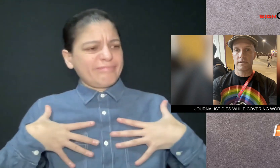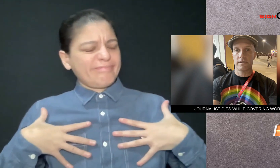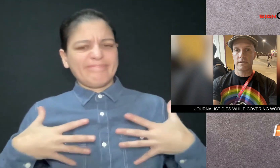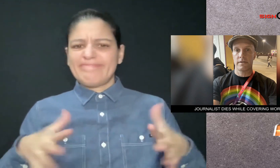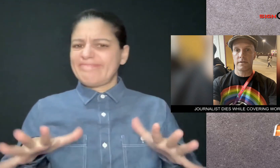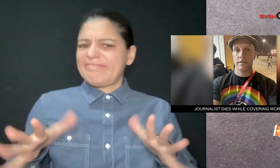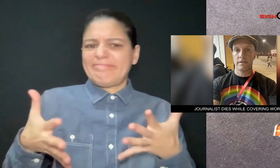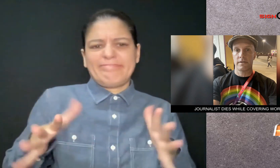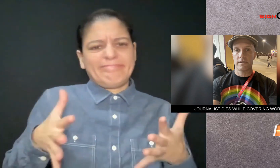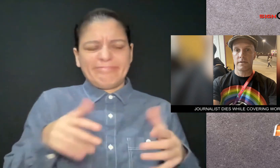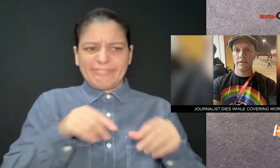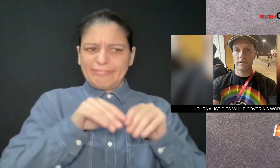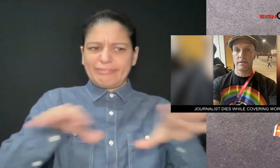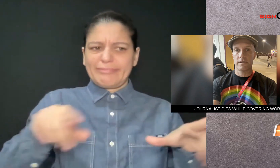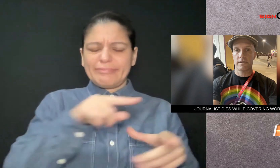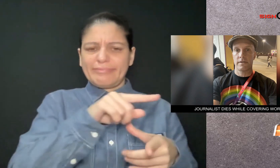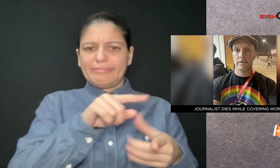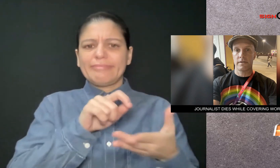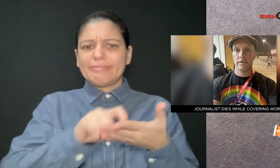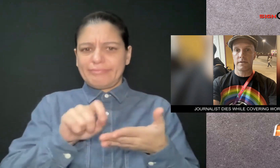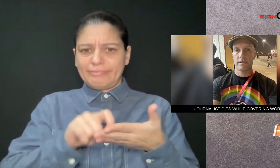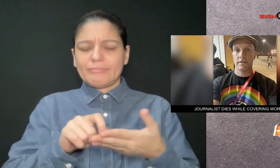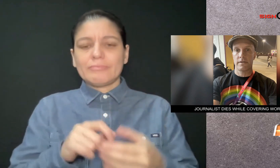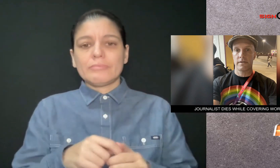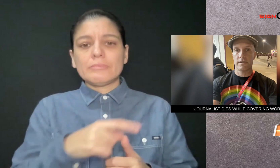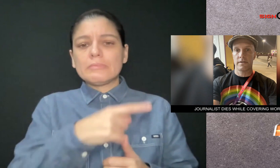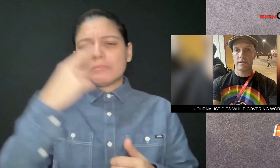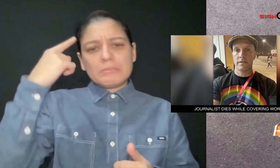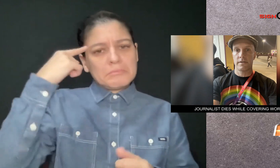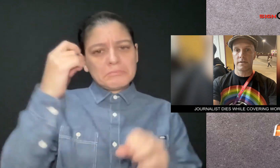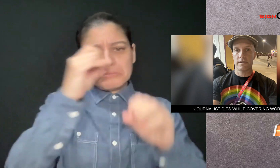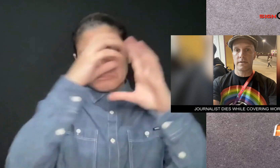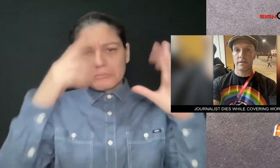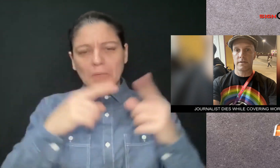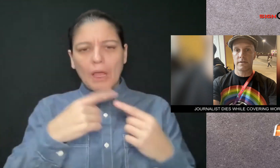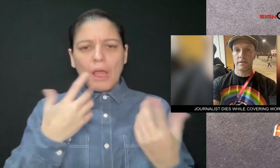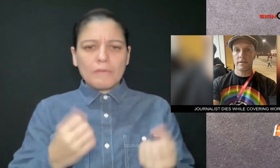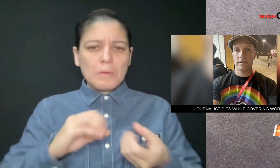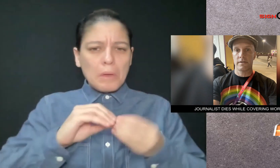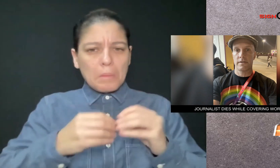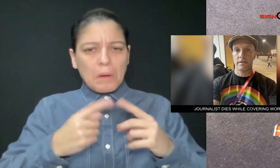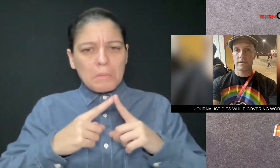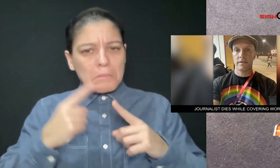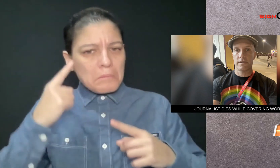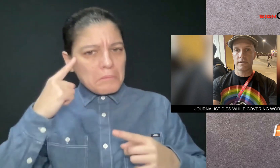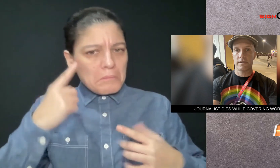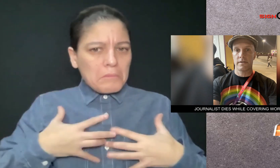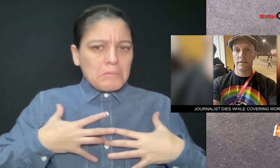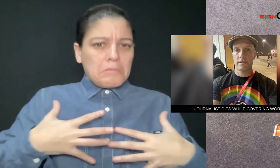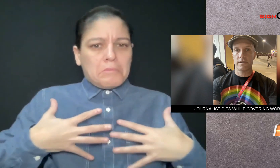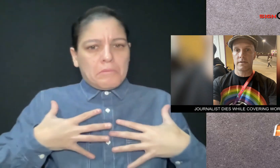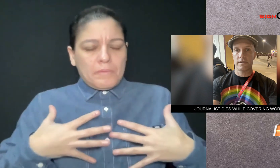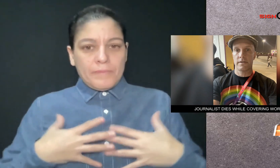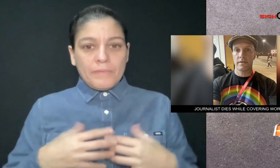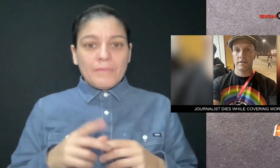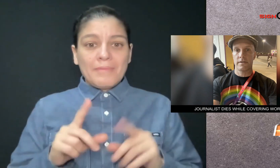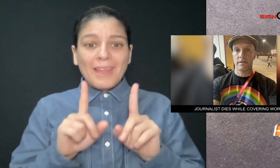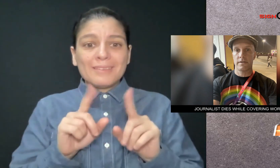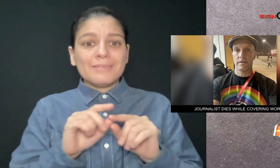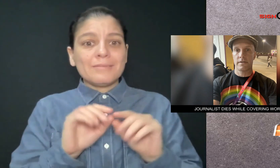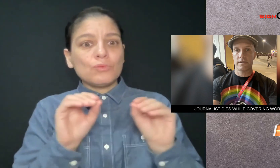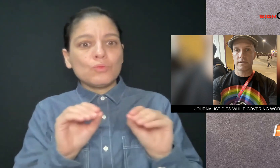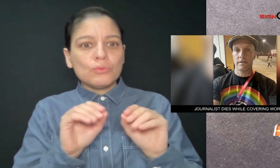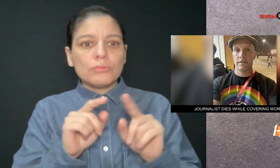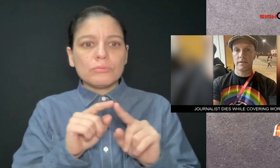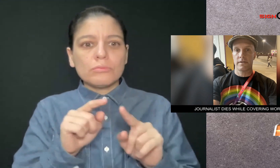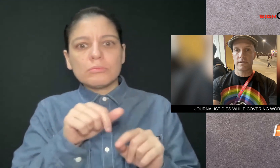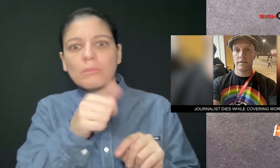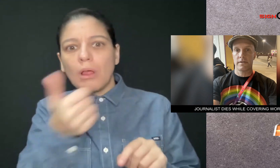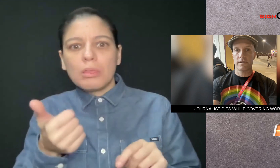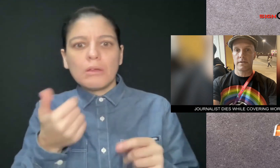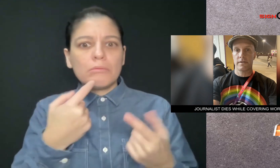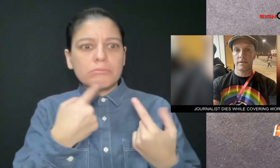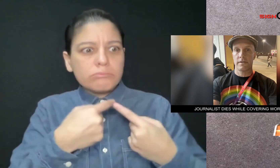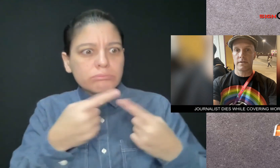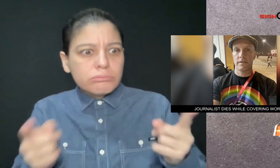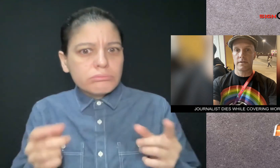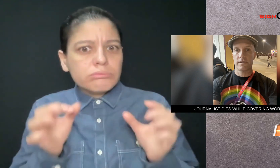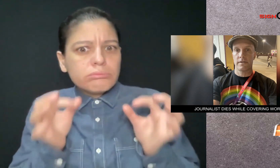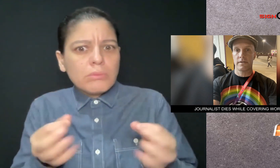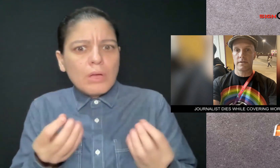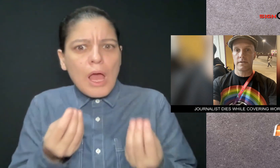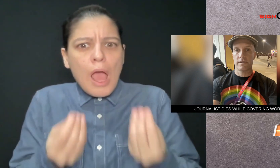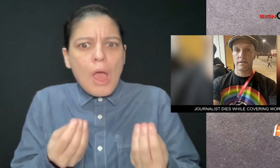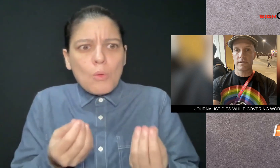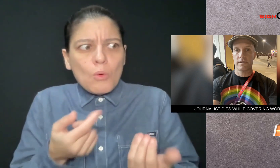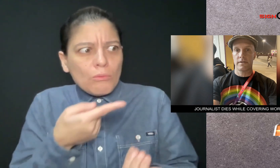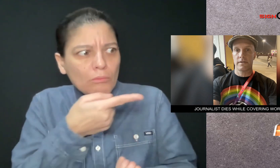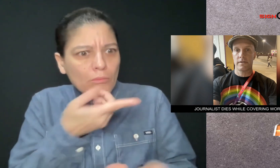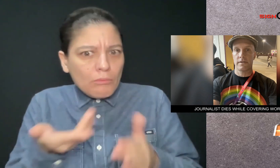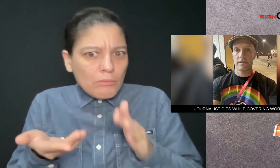he wasn't feeling well he believed he had bronchitis